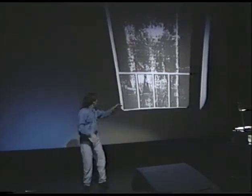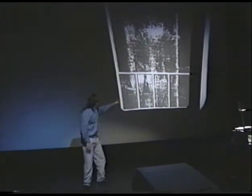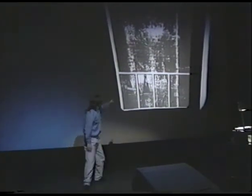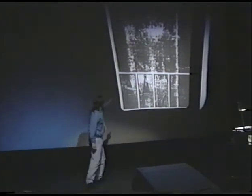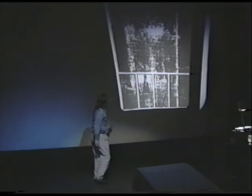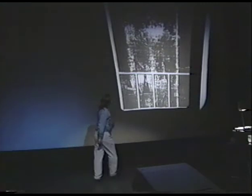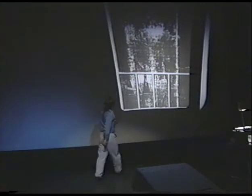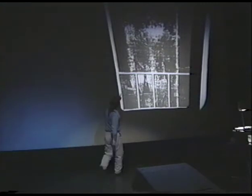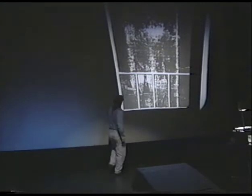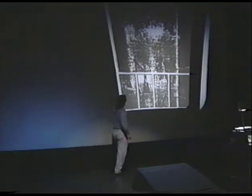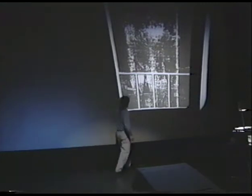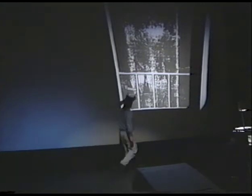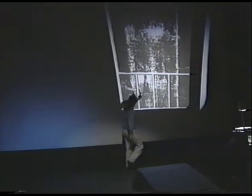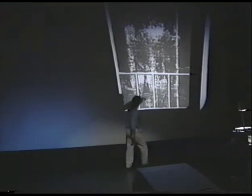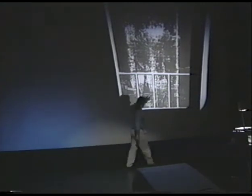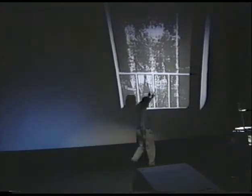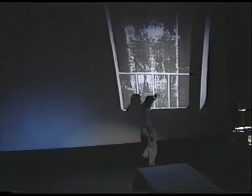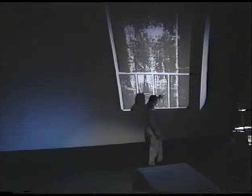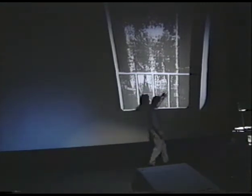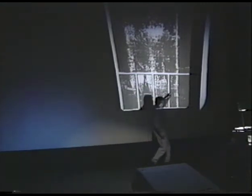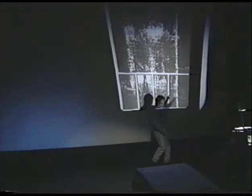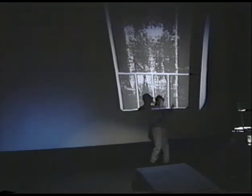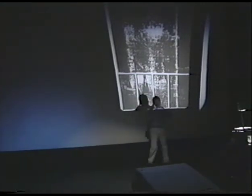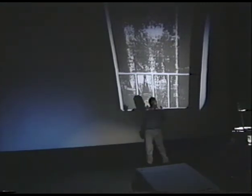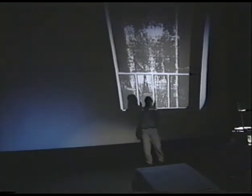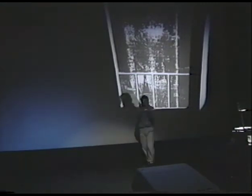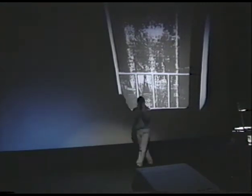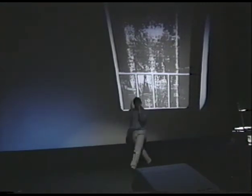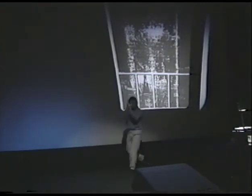What's in front? What's all around?